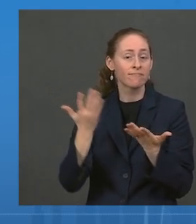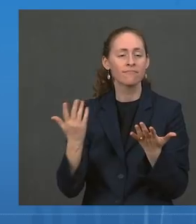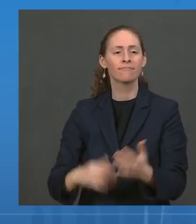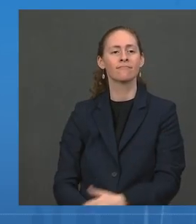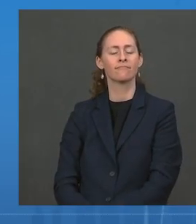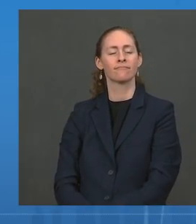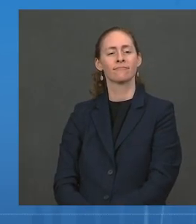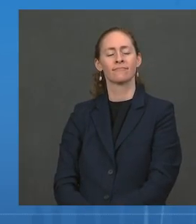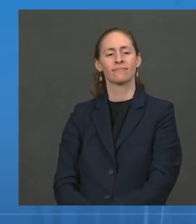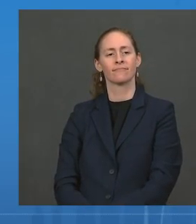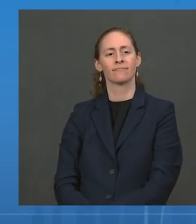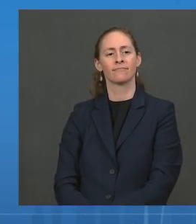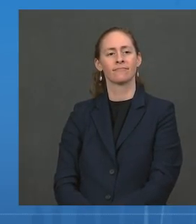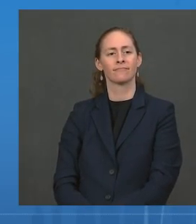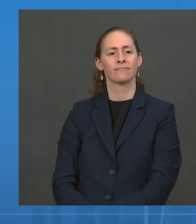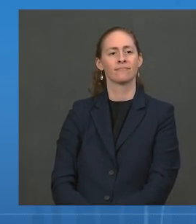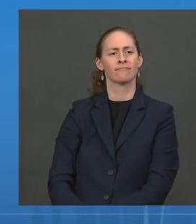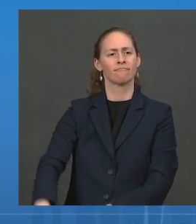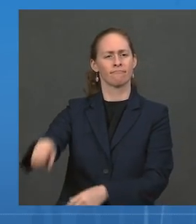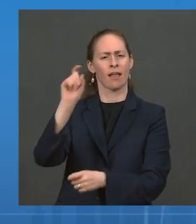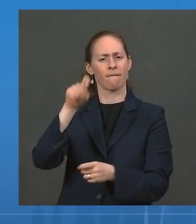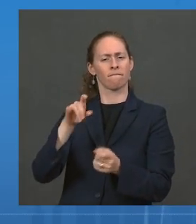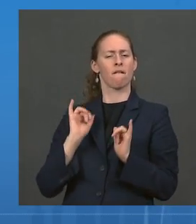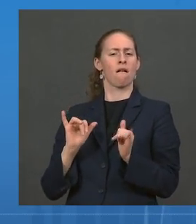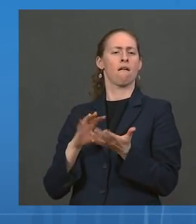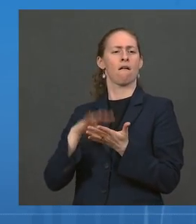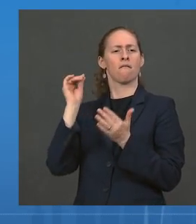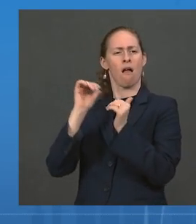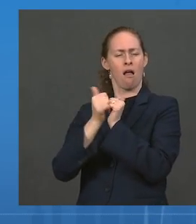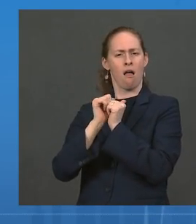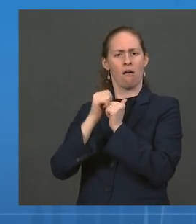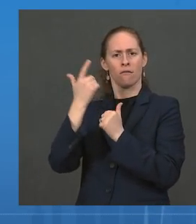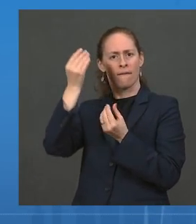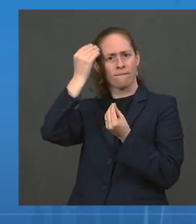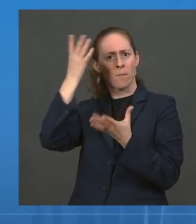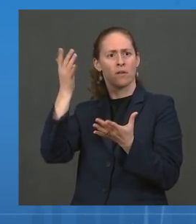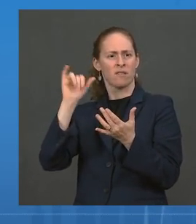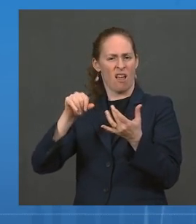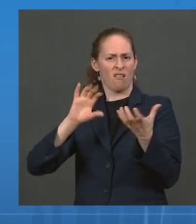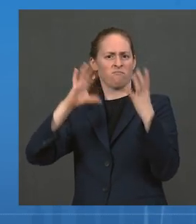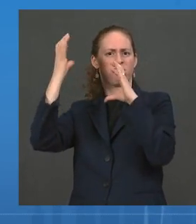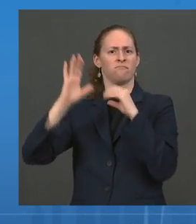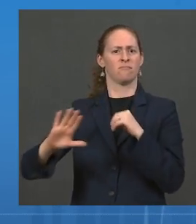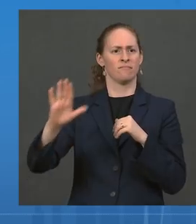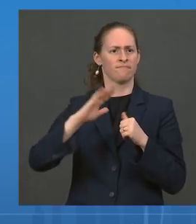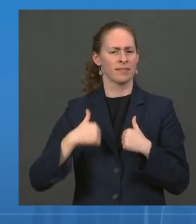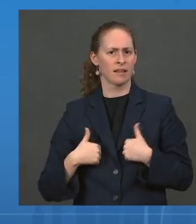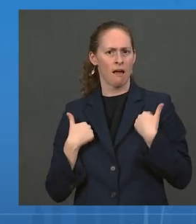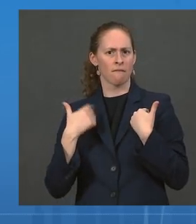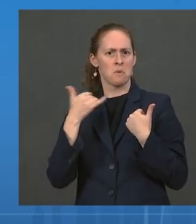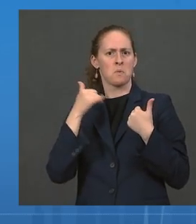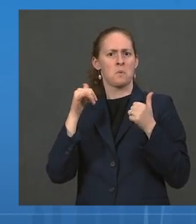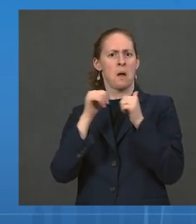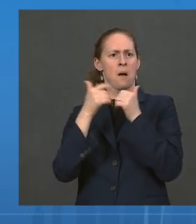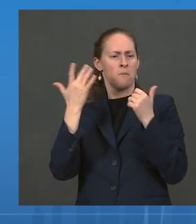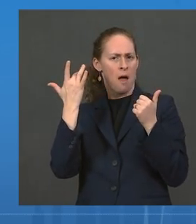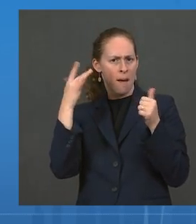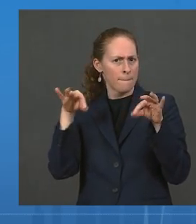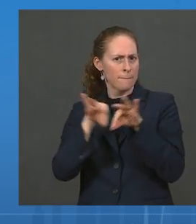So, the toolkit includes the basics about what it is, how it's impacting us, and why it's so tempting to share. The second goal of the toolkit is for people